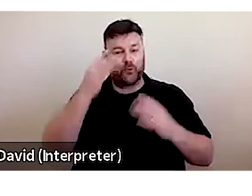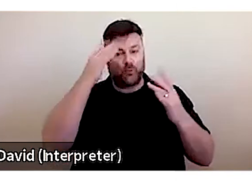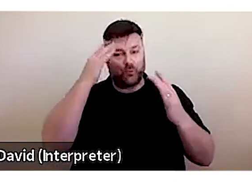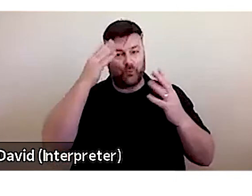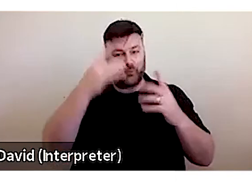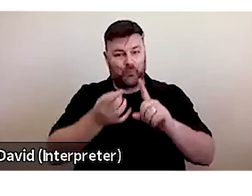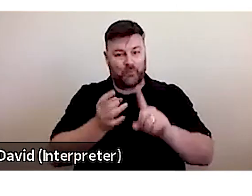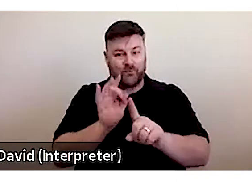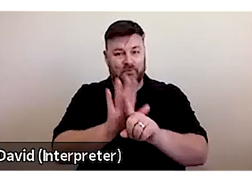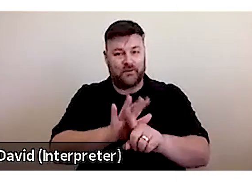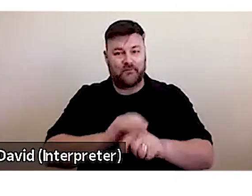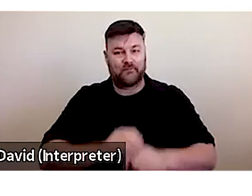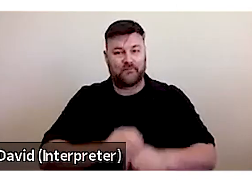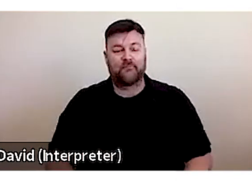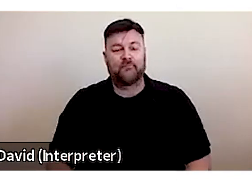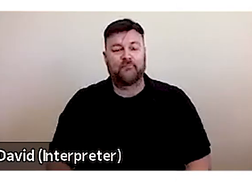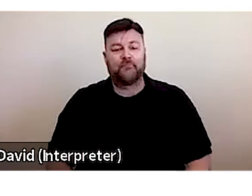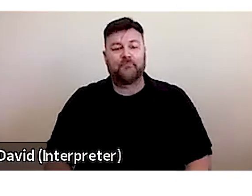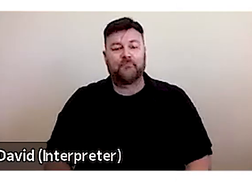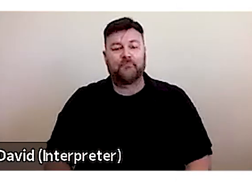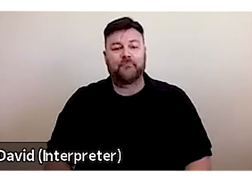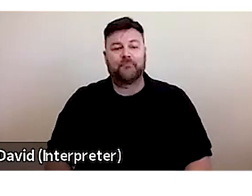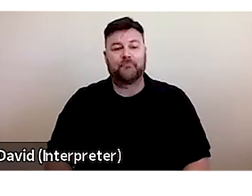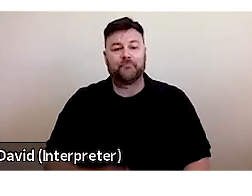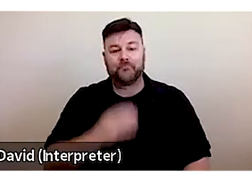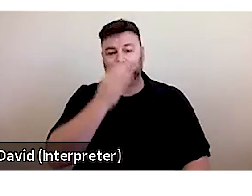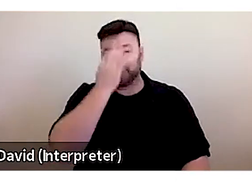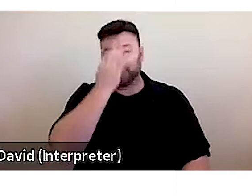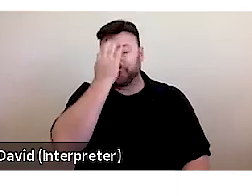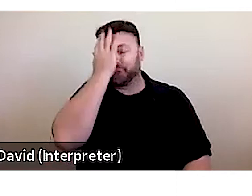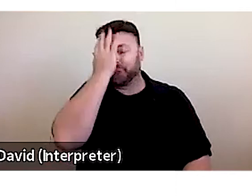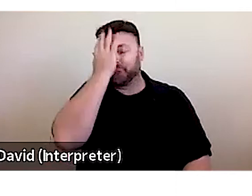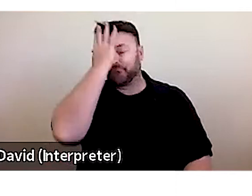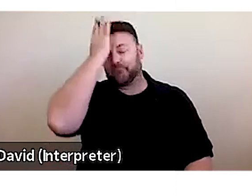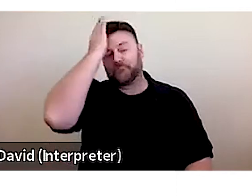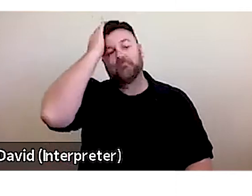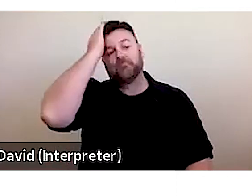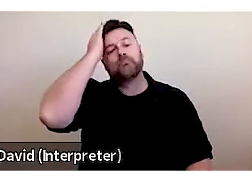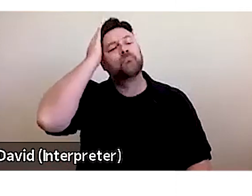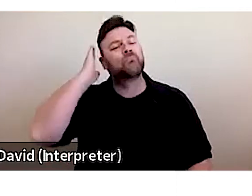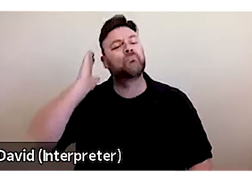There is something or someone you think about in terms of Aboriginal